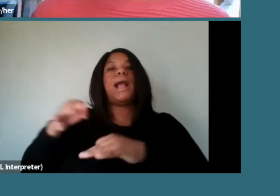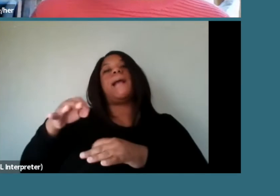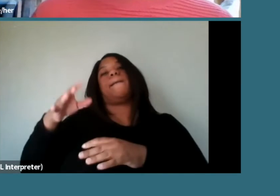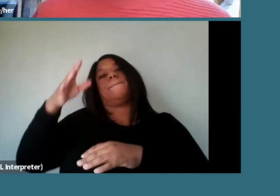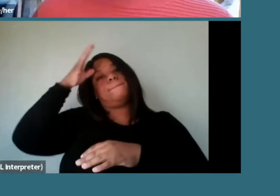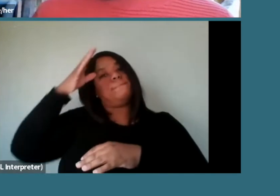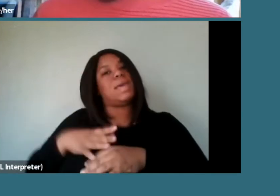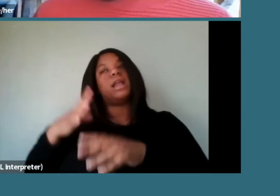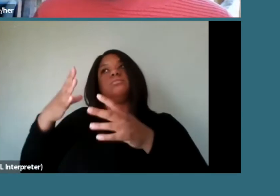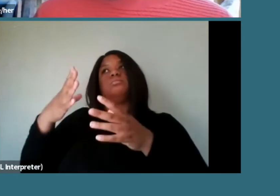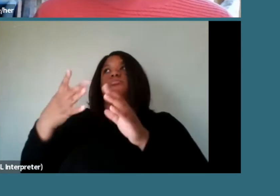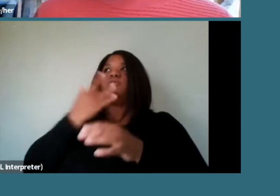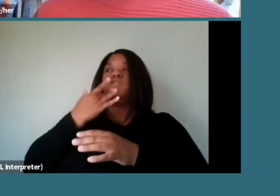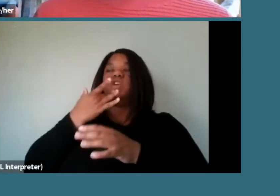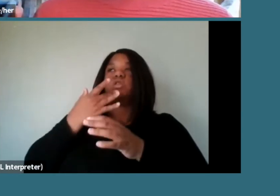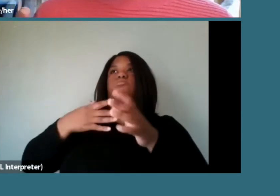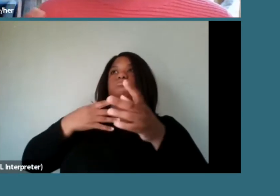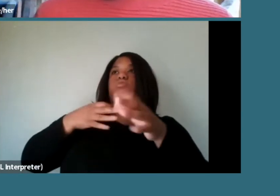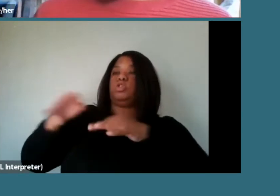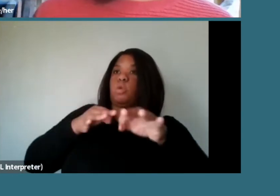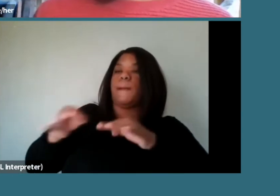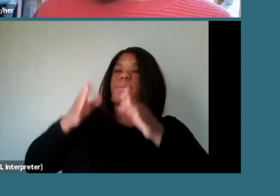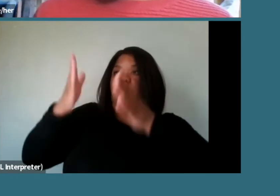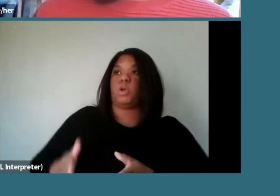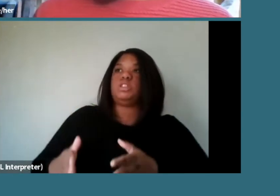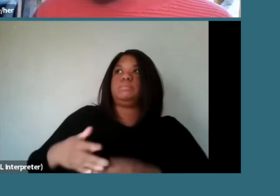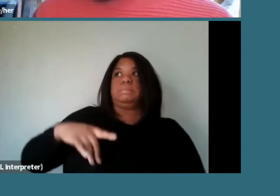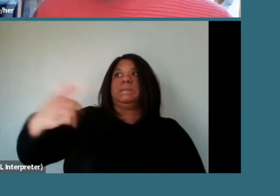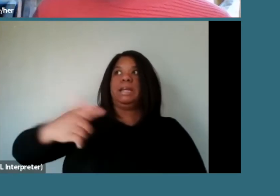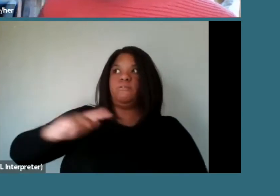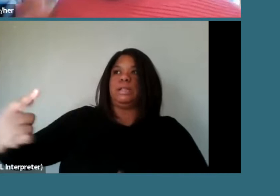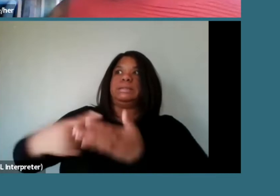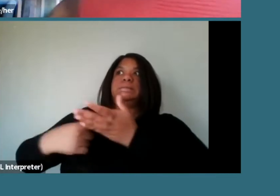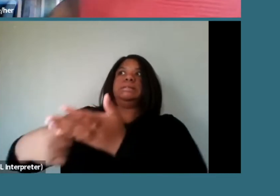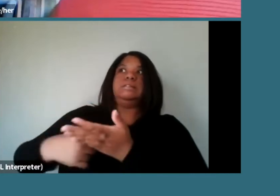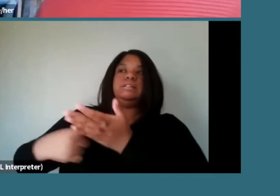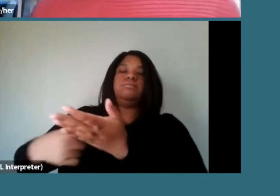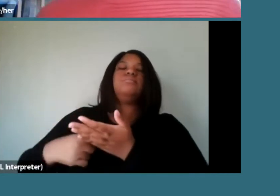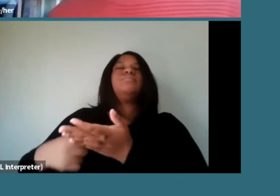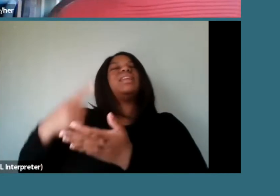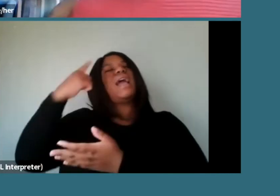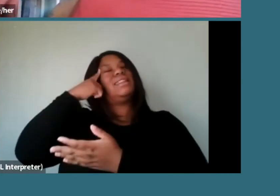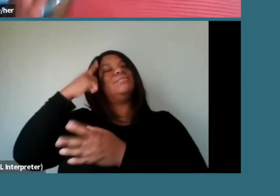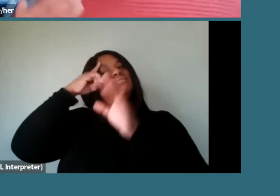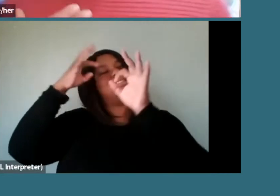And after a back and forth in a very collaborative way, they decided to issue